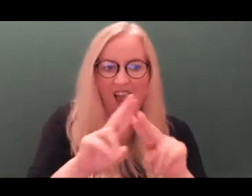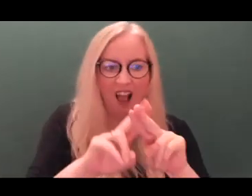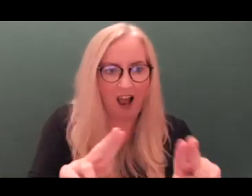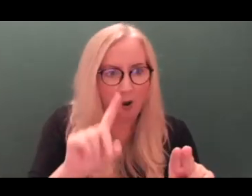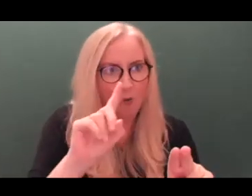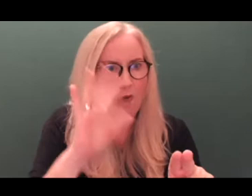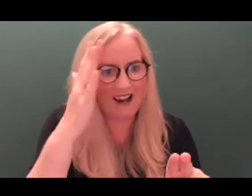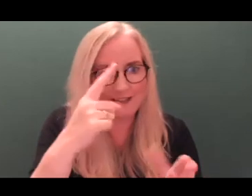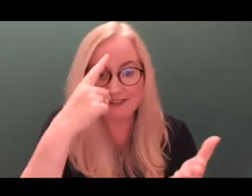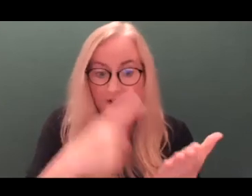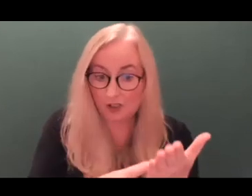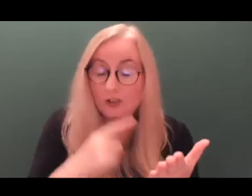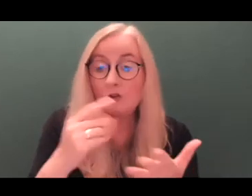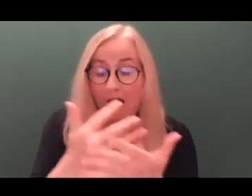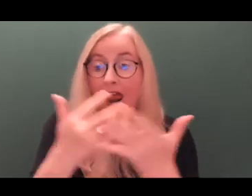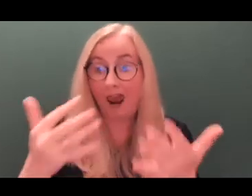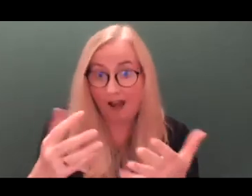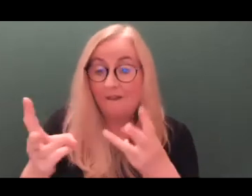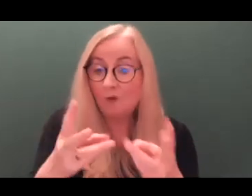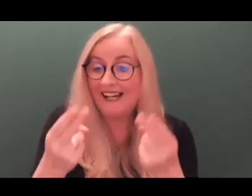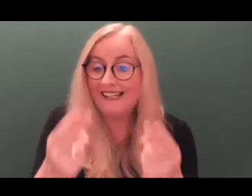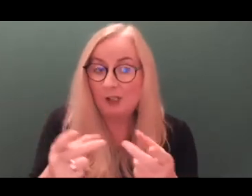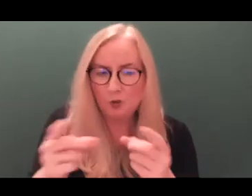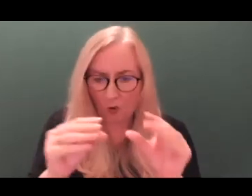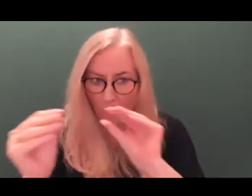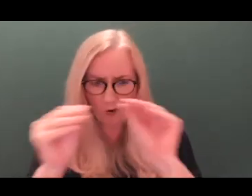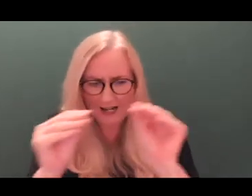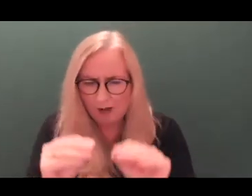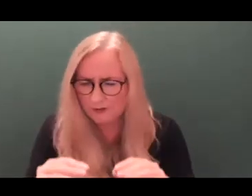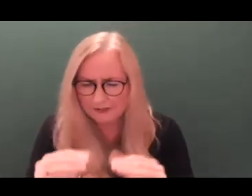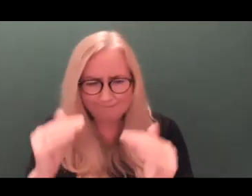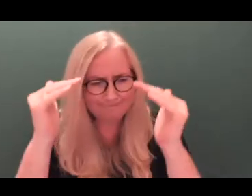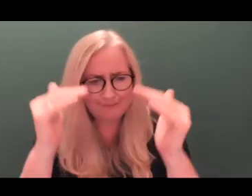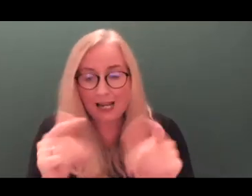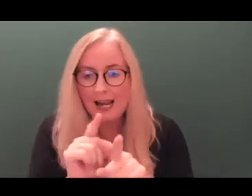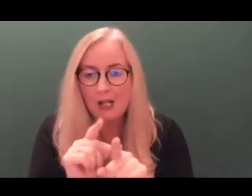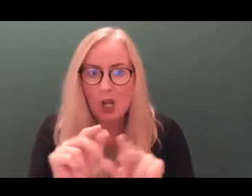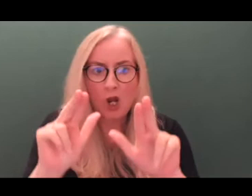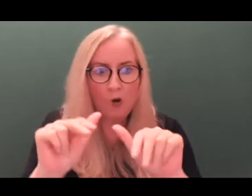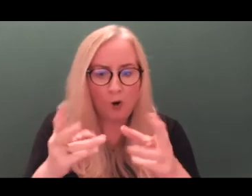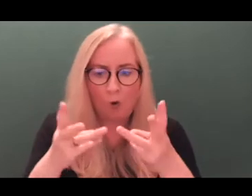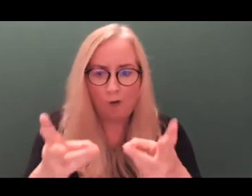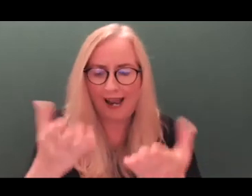have quite a bit of work to do to work out a new paradigm of assessing risk and quite a lot of work